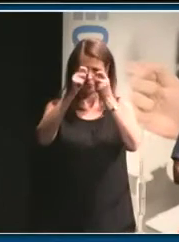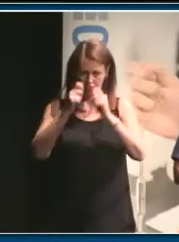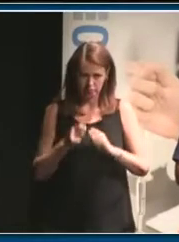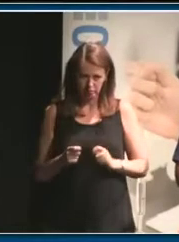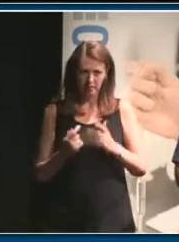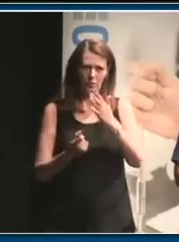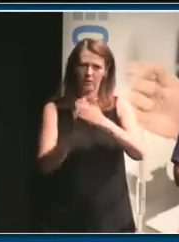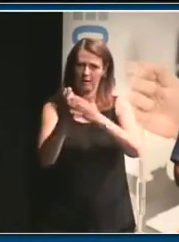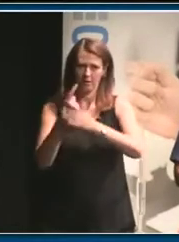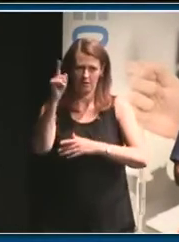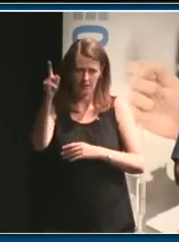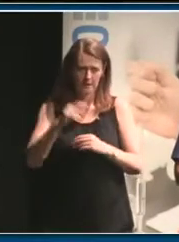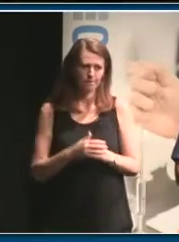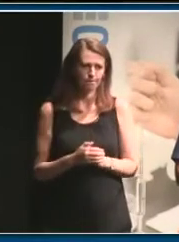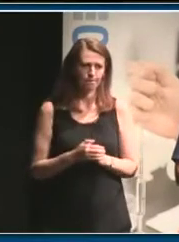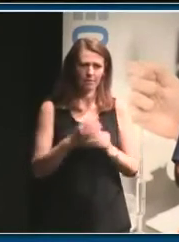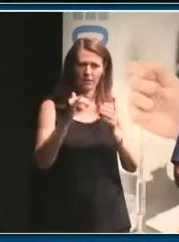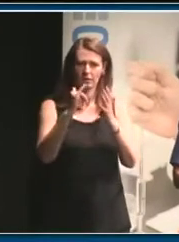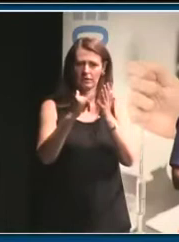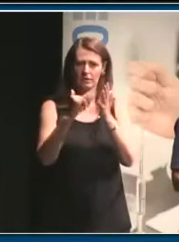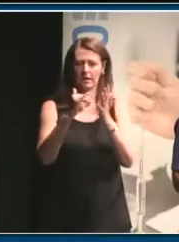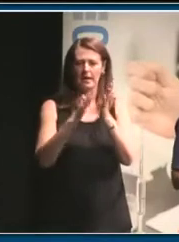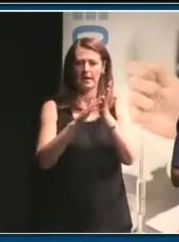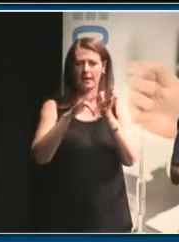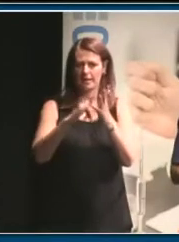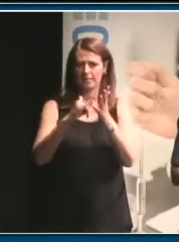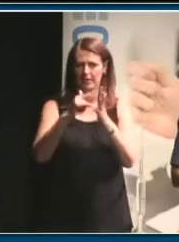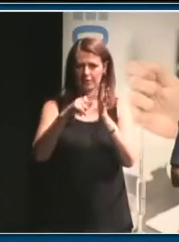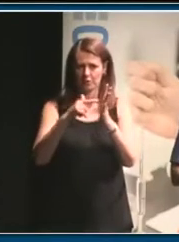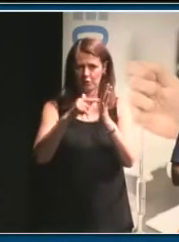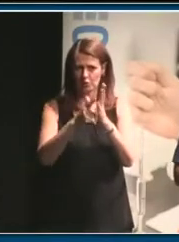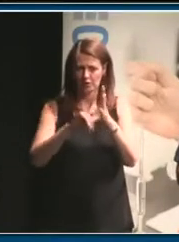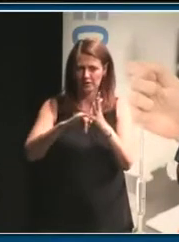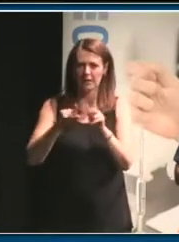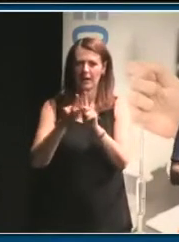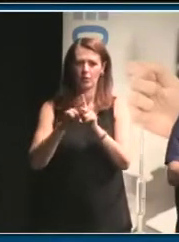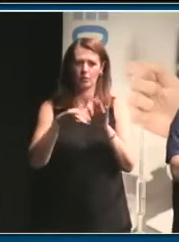was going on there. The state of Massachusetts and the European union reach legislation.